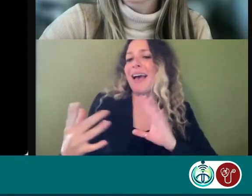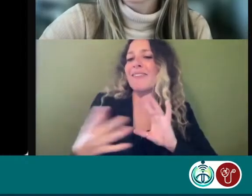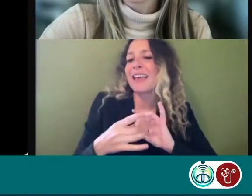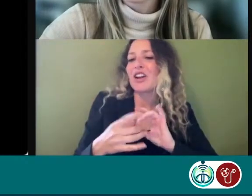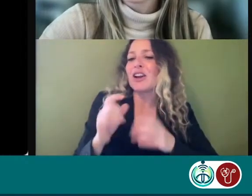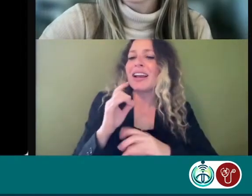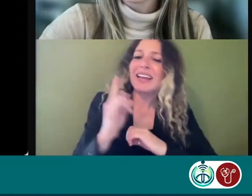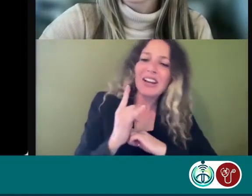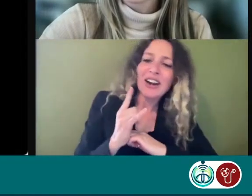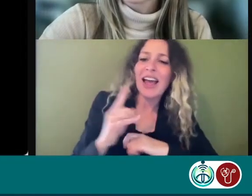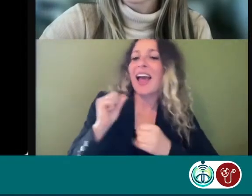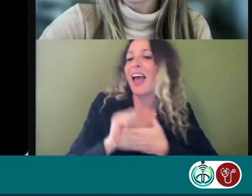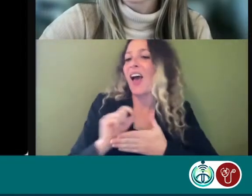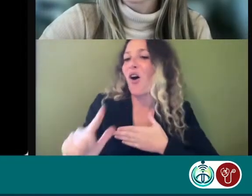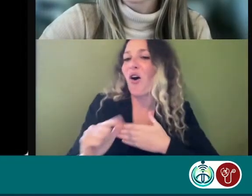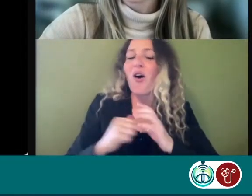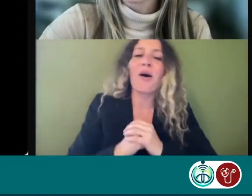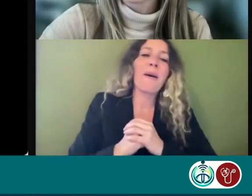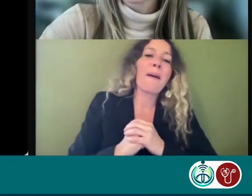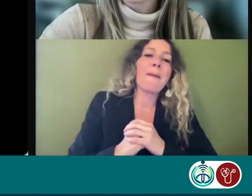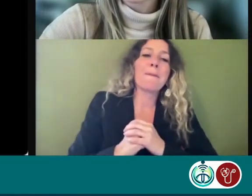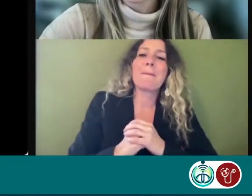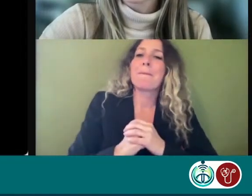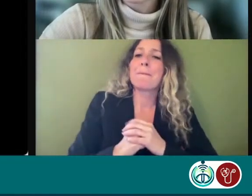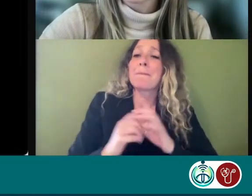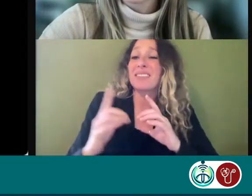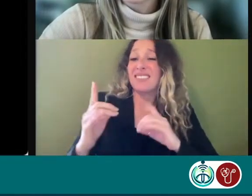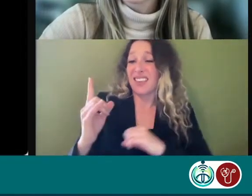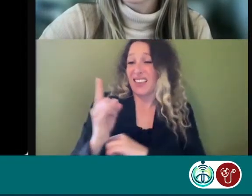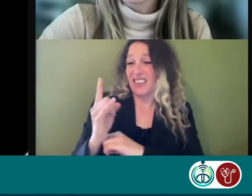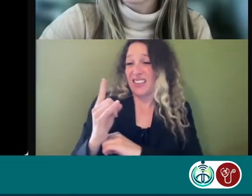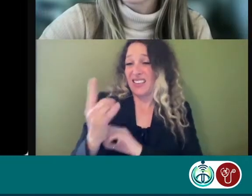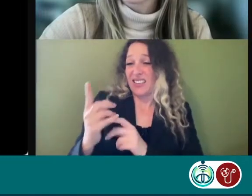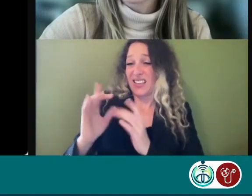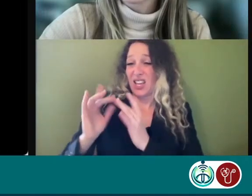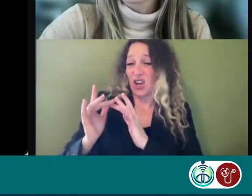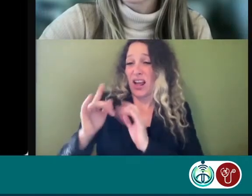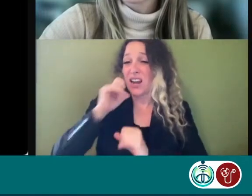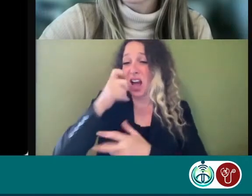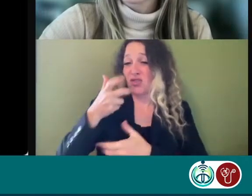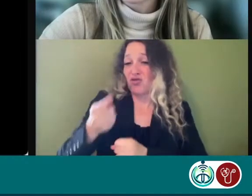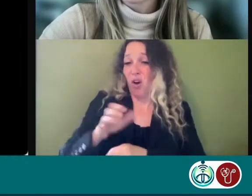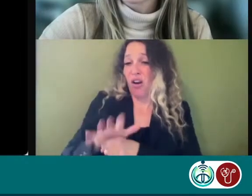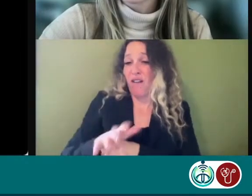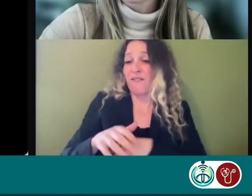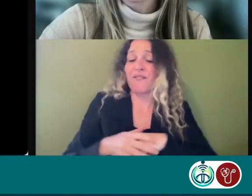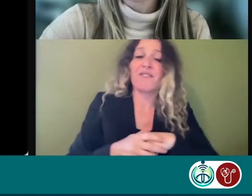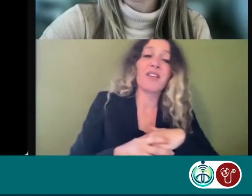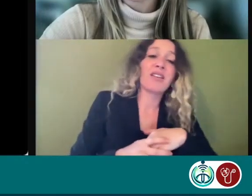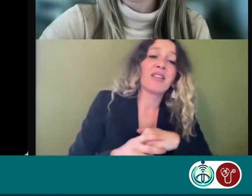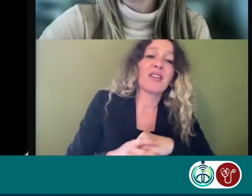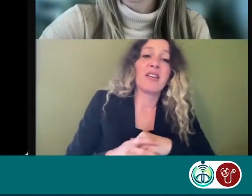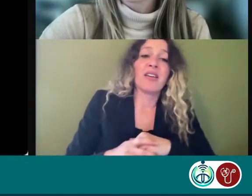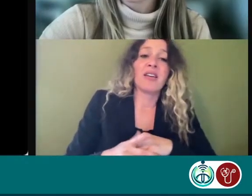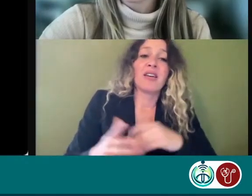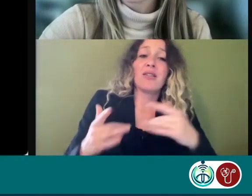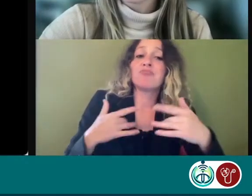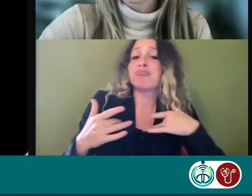or software to use. It's that their Internet connection wasn't strong enough. The other thing is several people mentioned that it was hard to do it the first time that they did it.